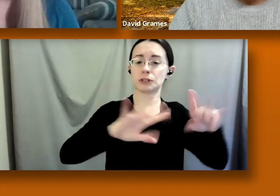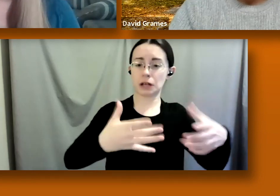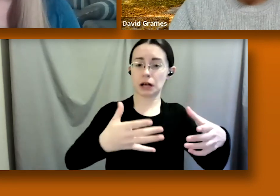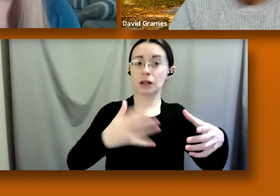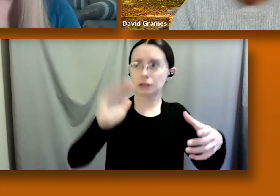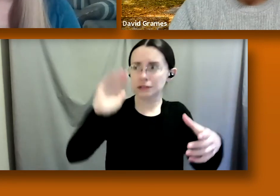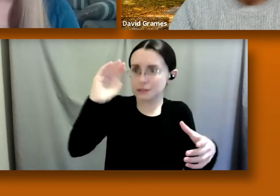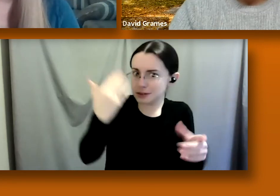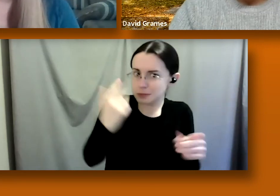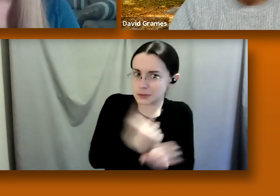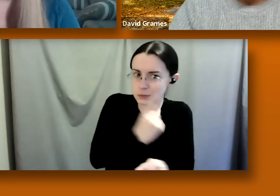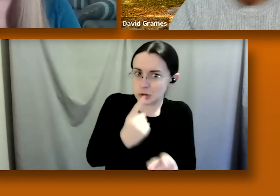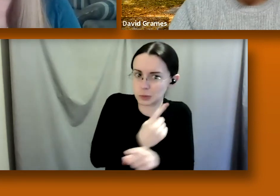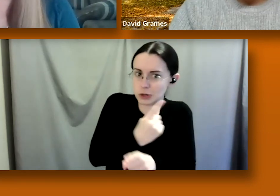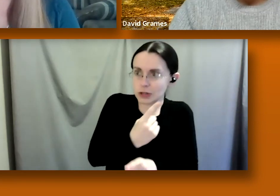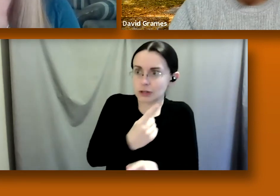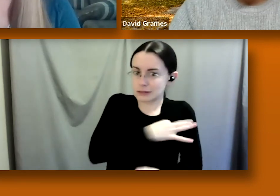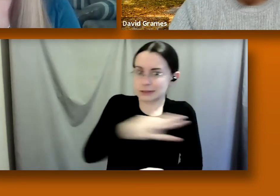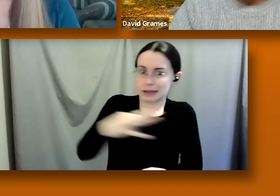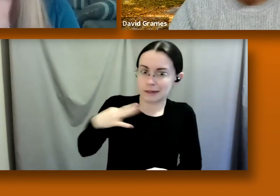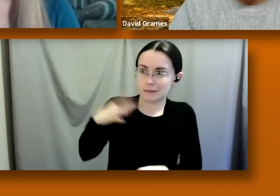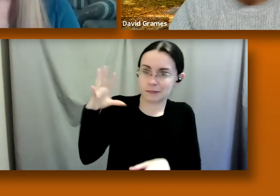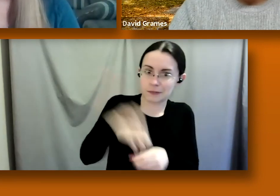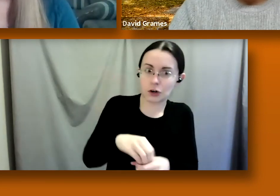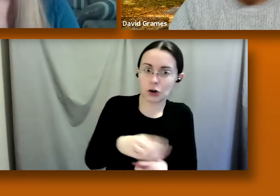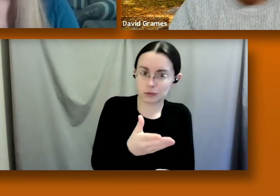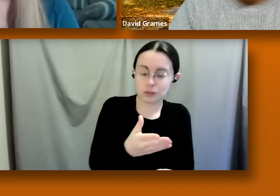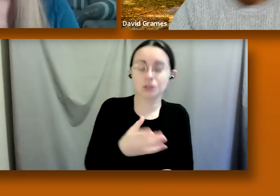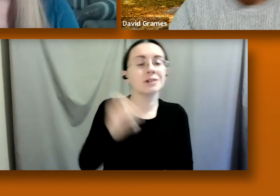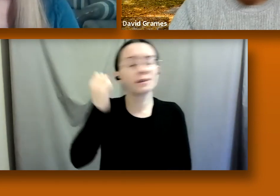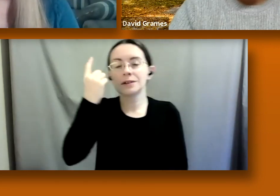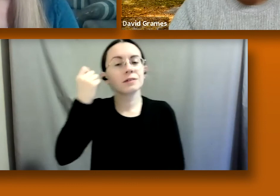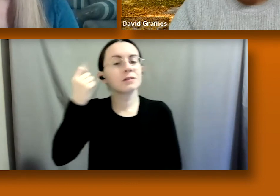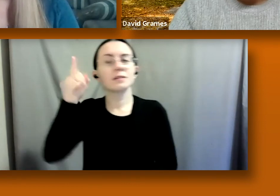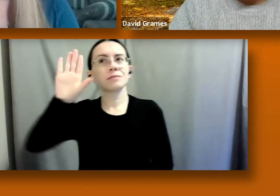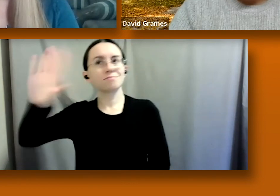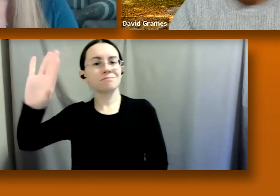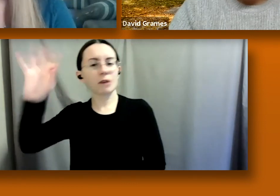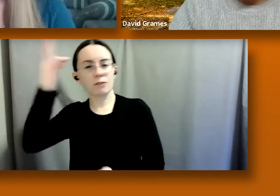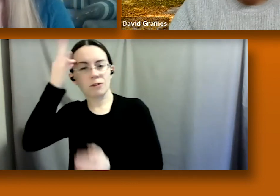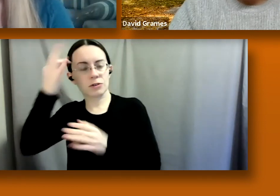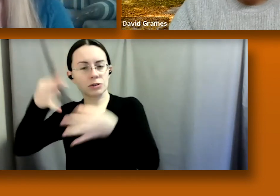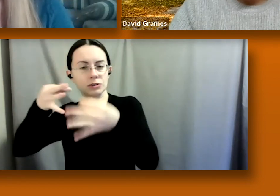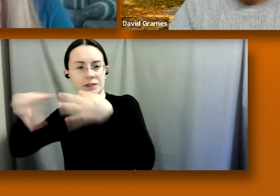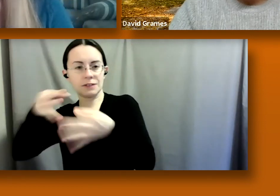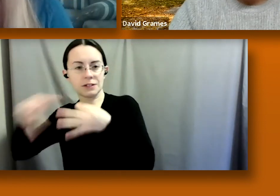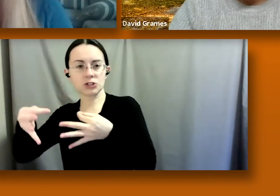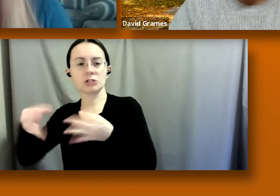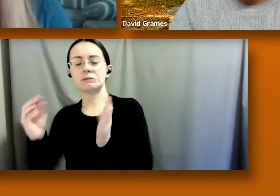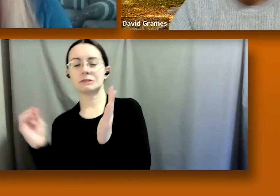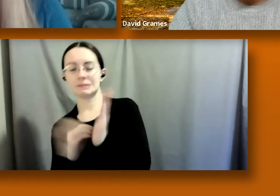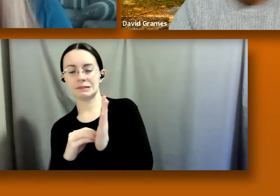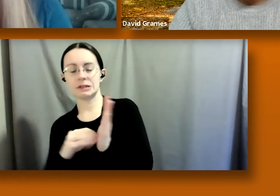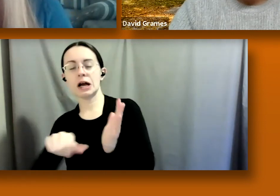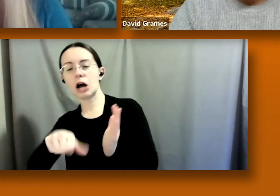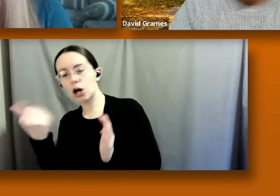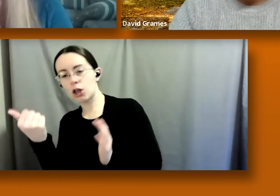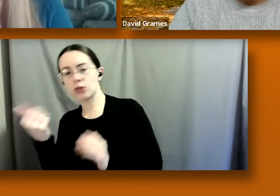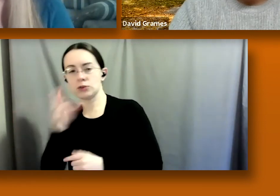because they are personnel. However, by the federal definition, they go in the "Other Direct Costs" category,